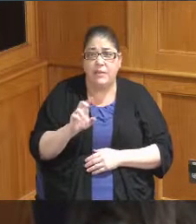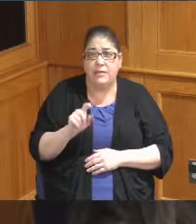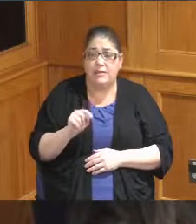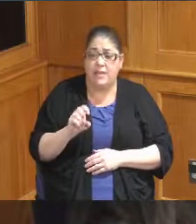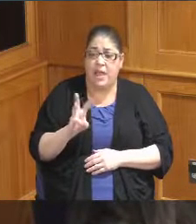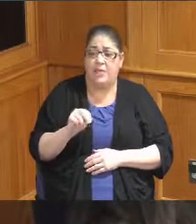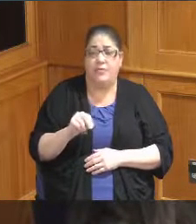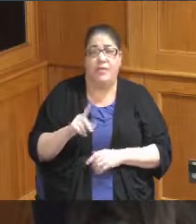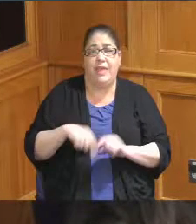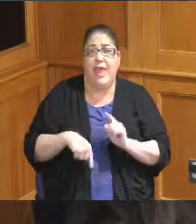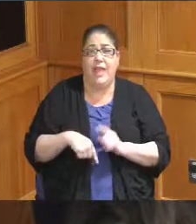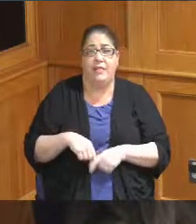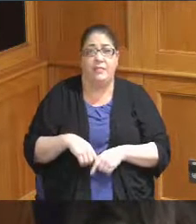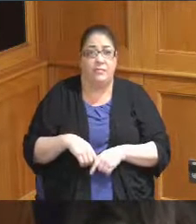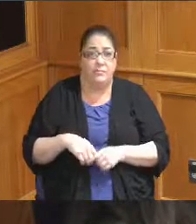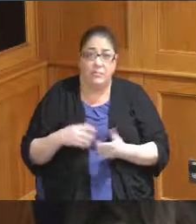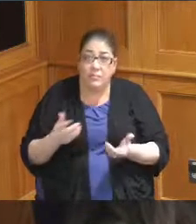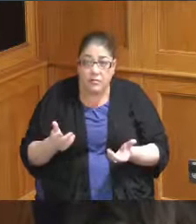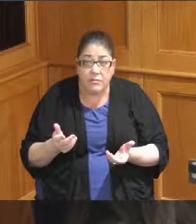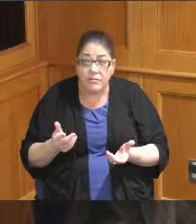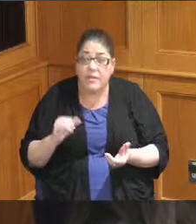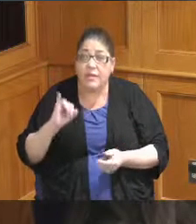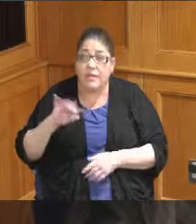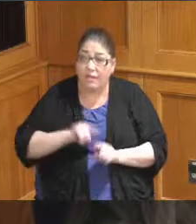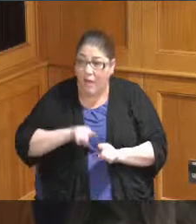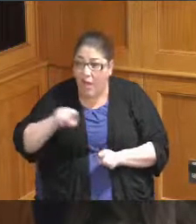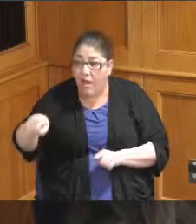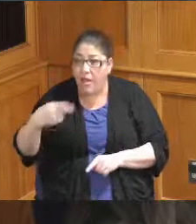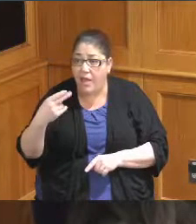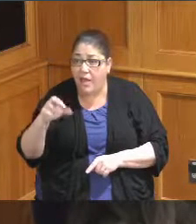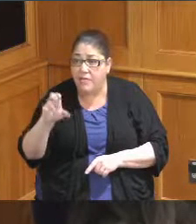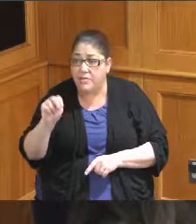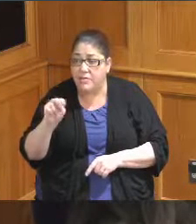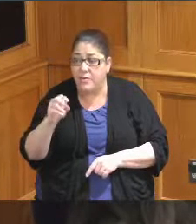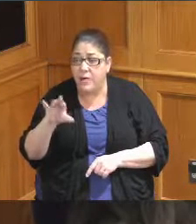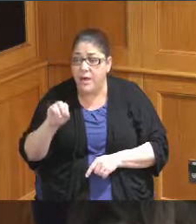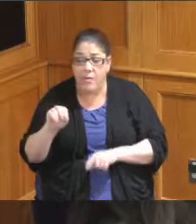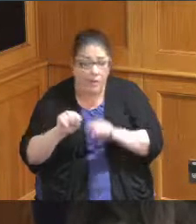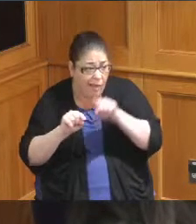the bus to Cleveland so if I'm in Harrison Ohio I can't get downtown so we just leaving those